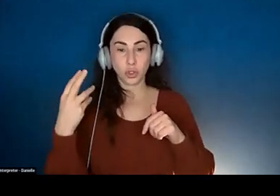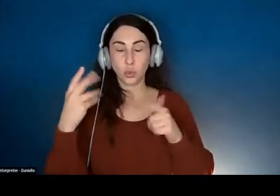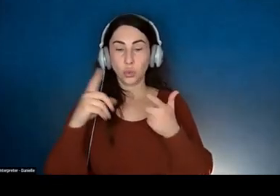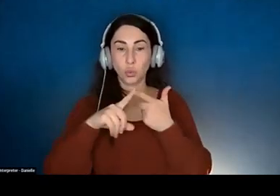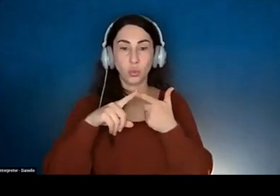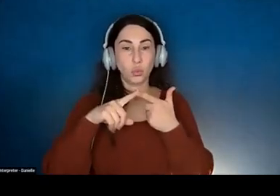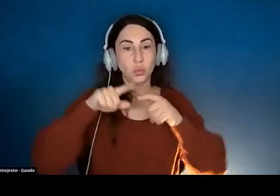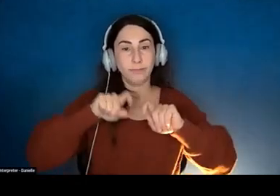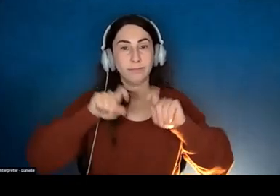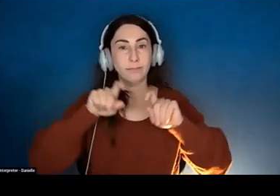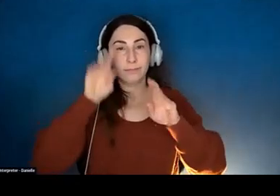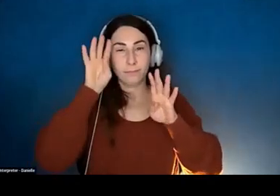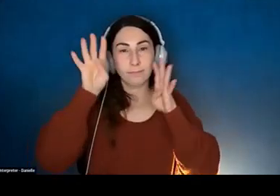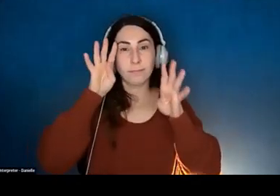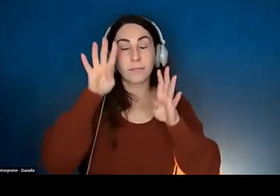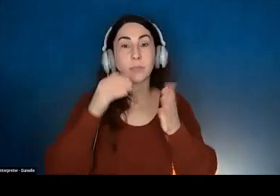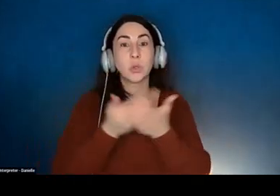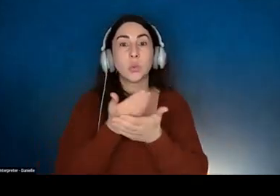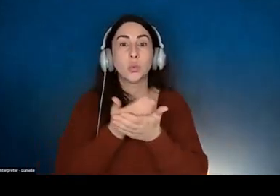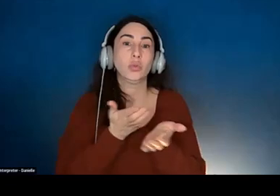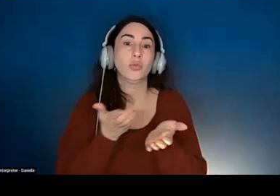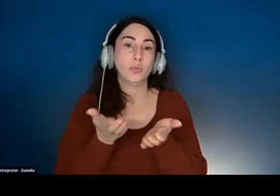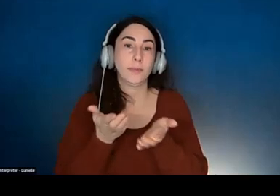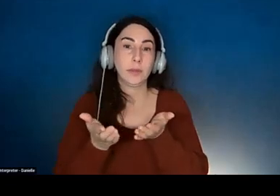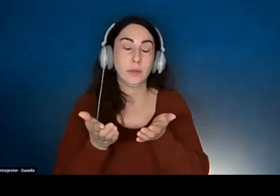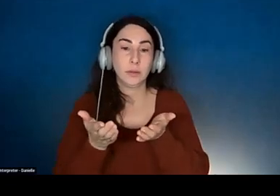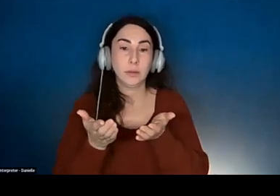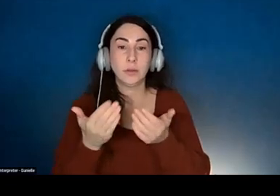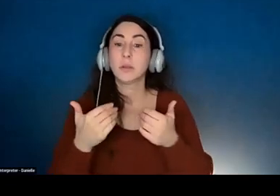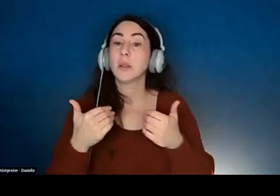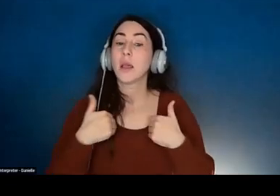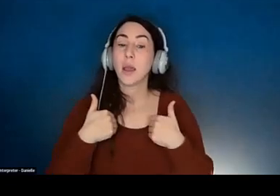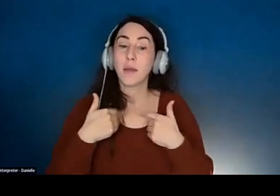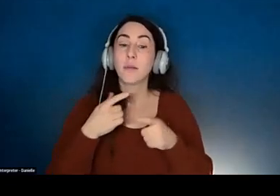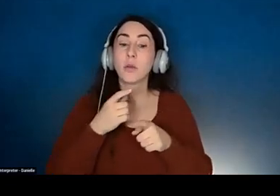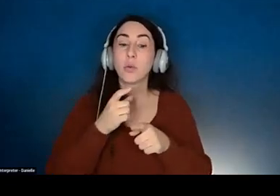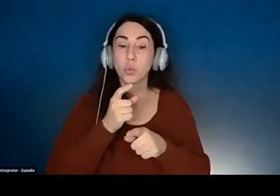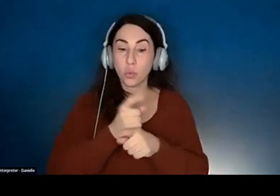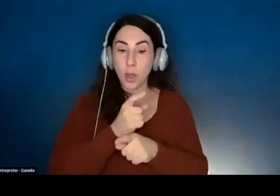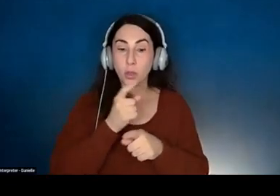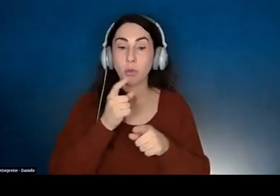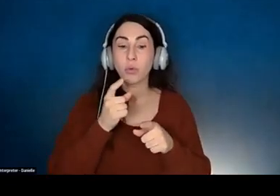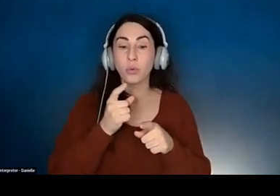We have a lot of regular feedback loops with both